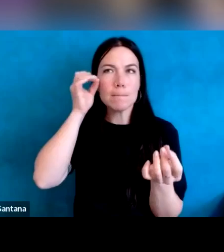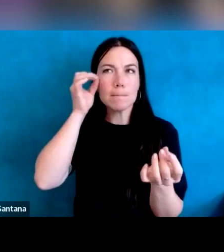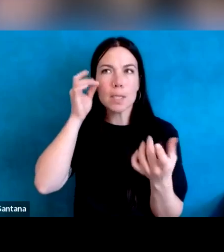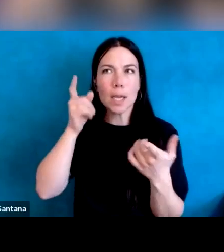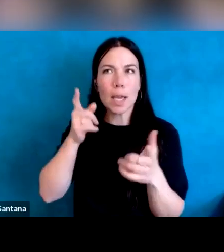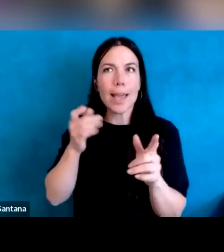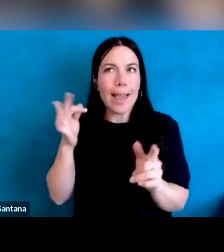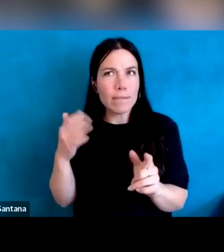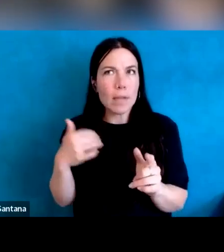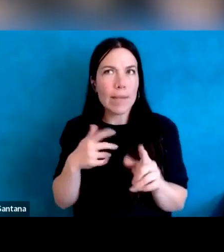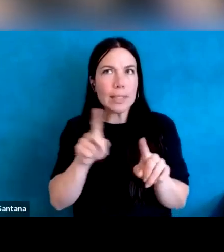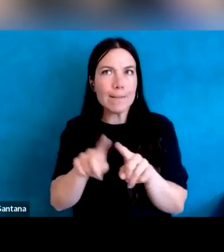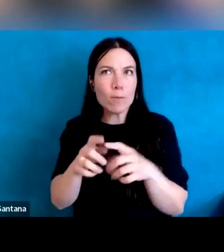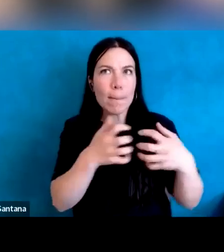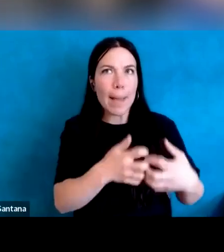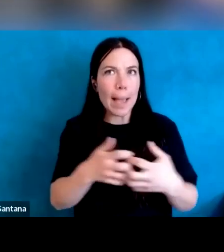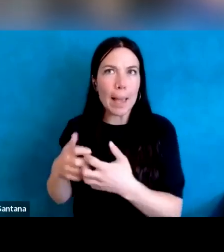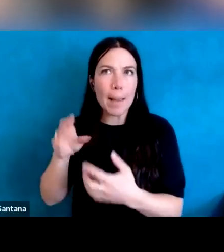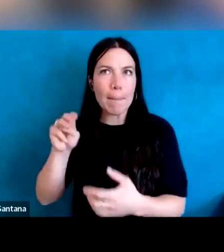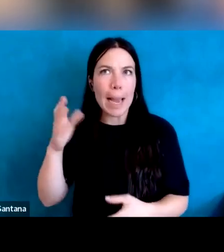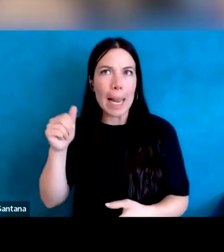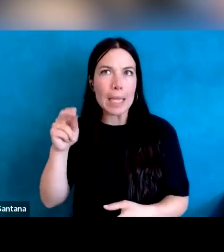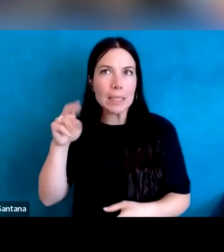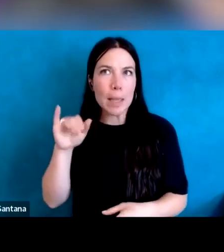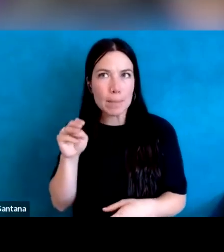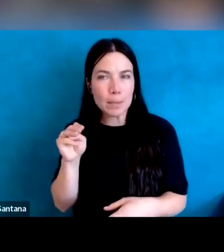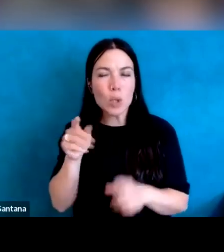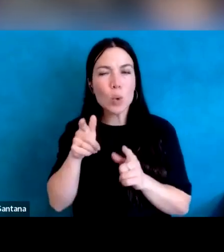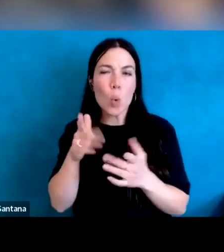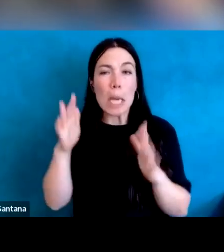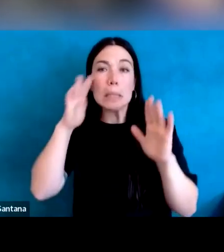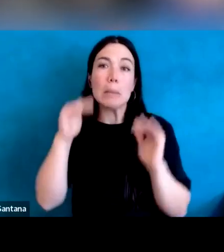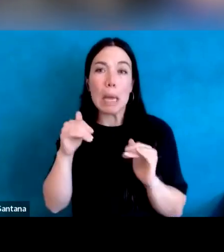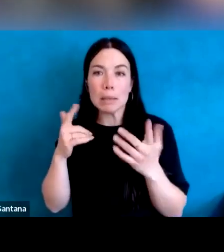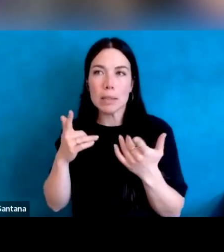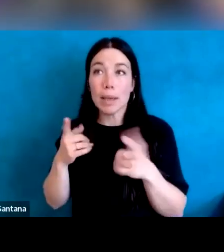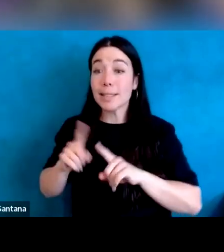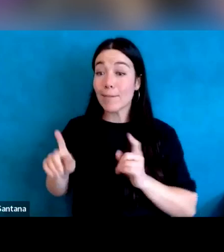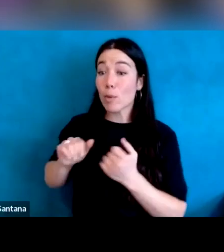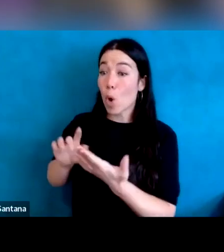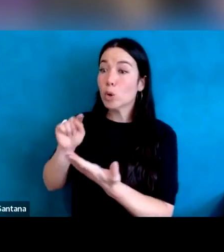if you're taking this approach, you sort of expect that different mechanisms or factors can be relevant in different contexts, right.